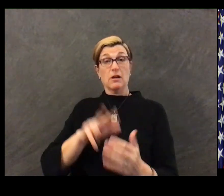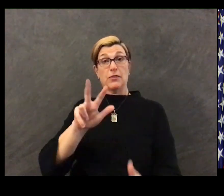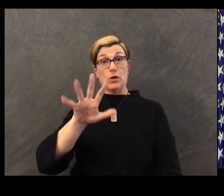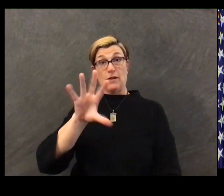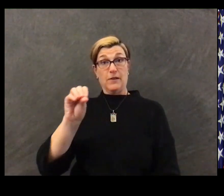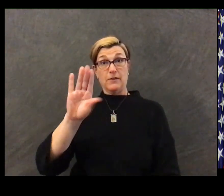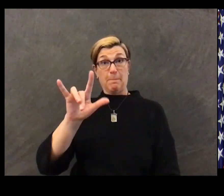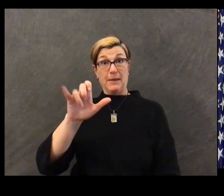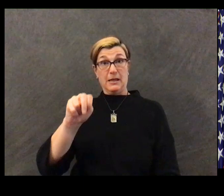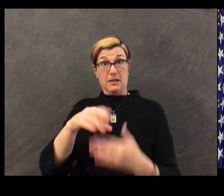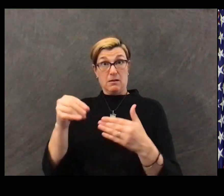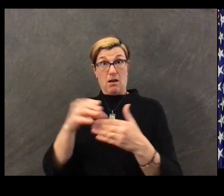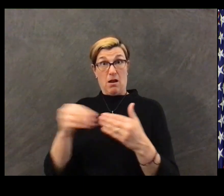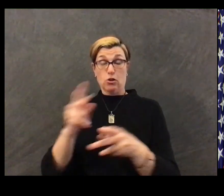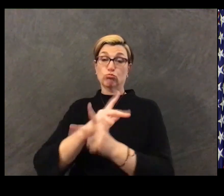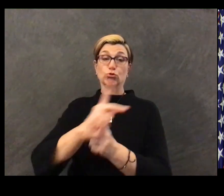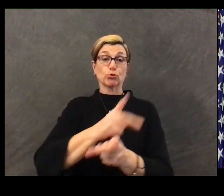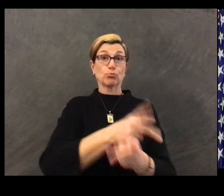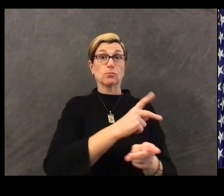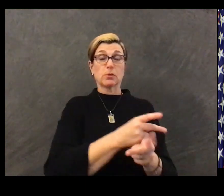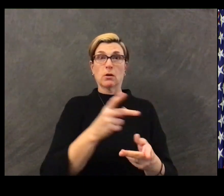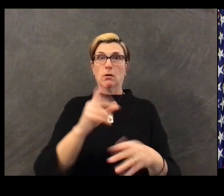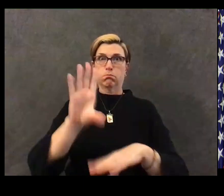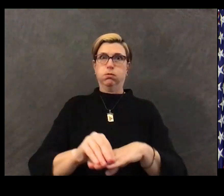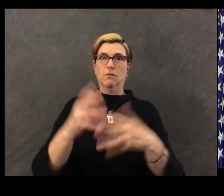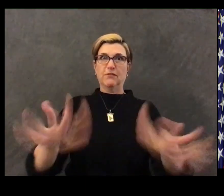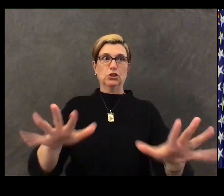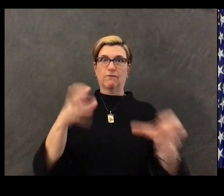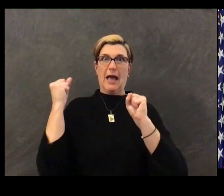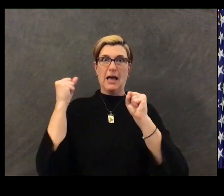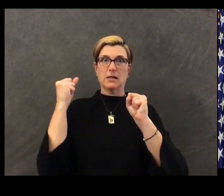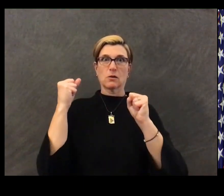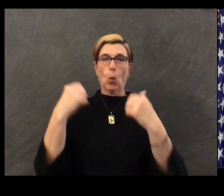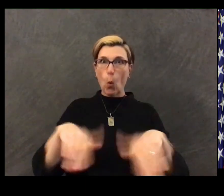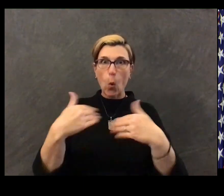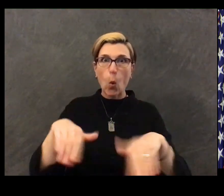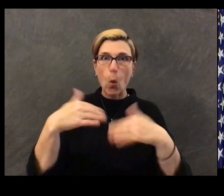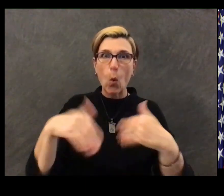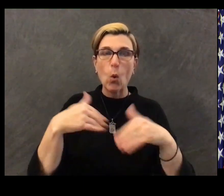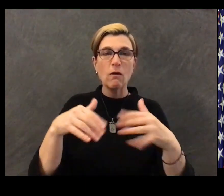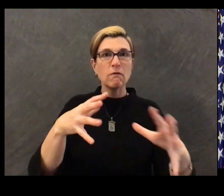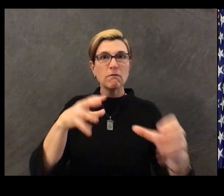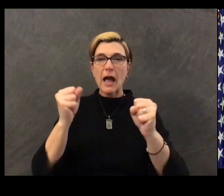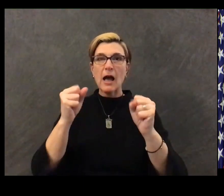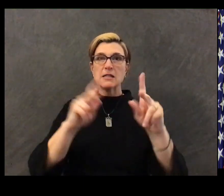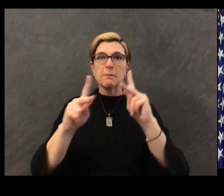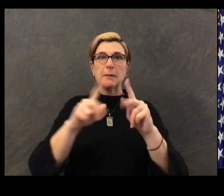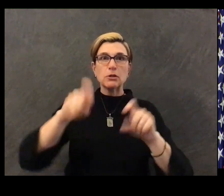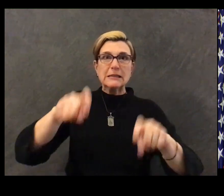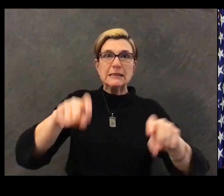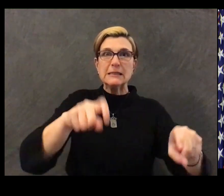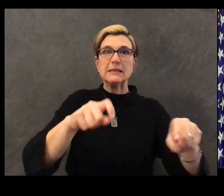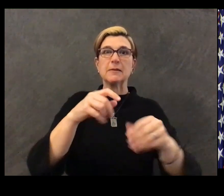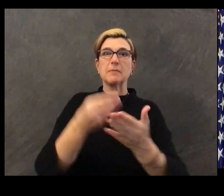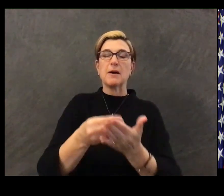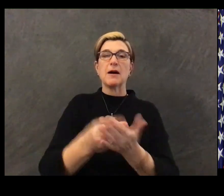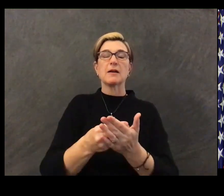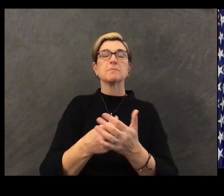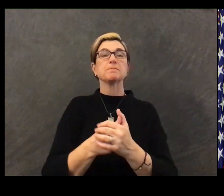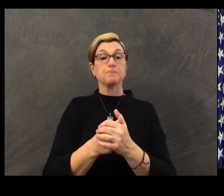speed to American workers and small businesses and it's really been an